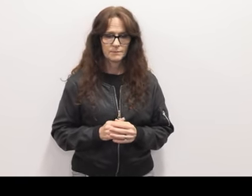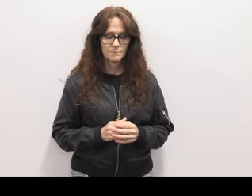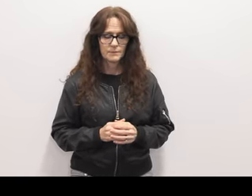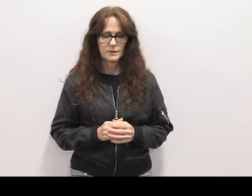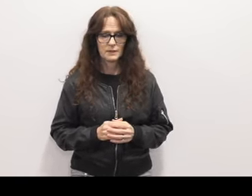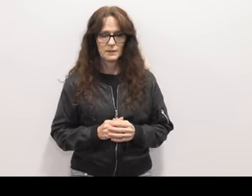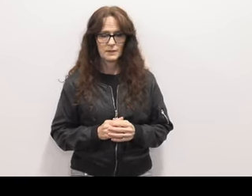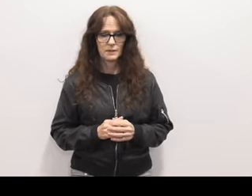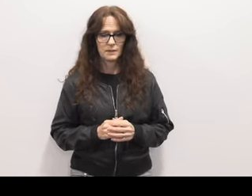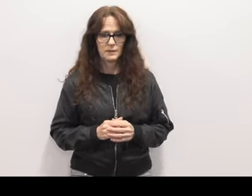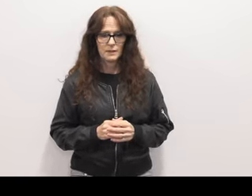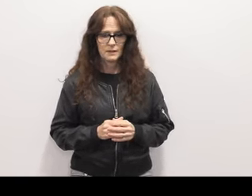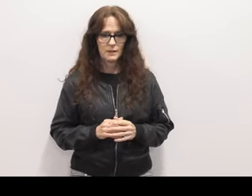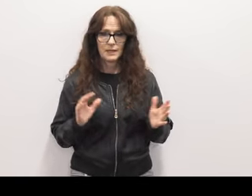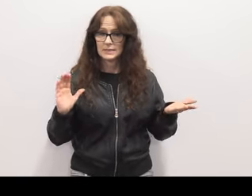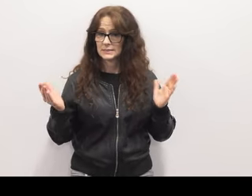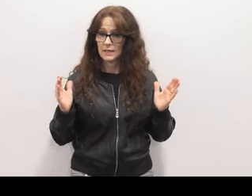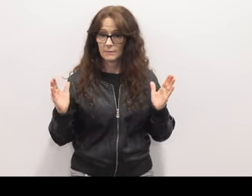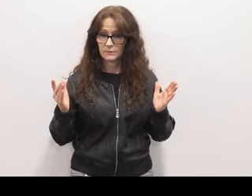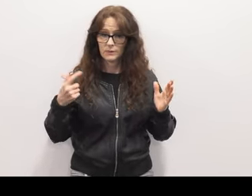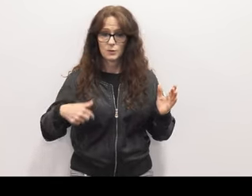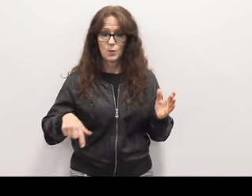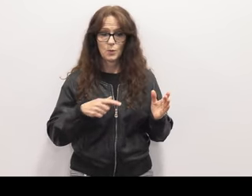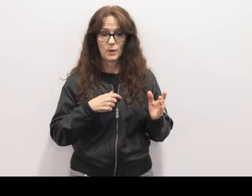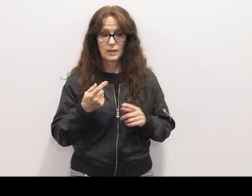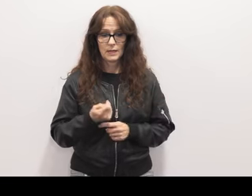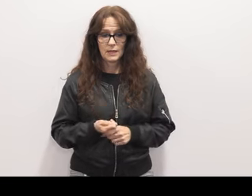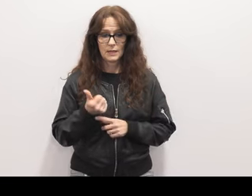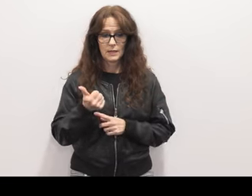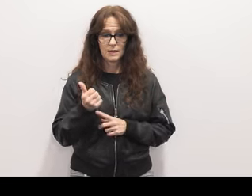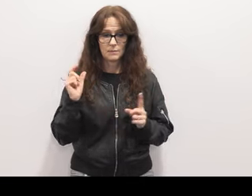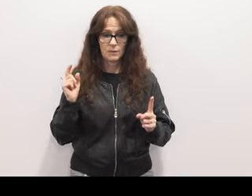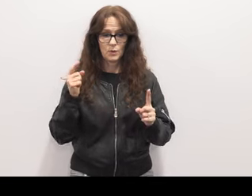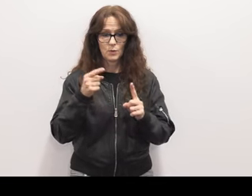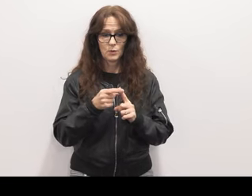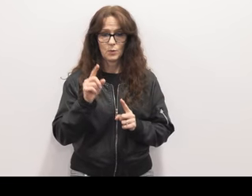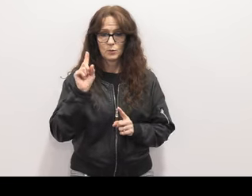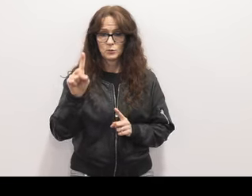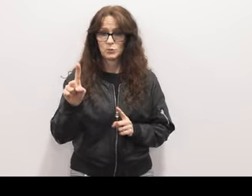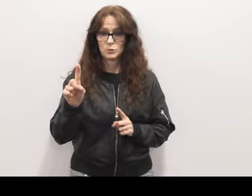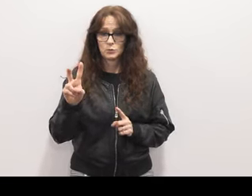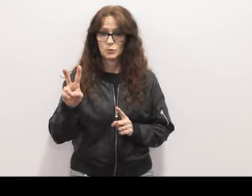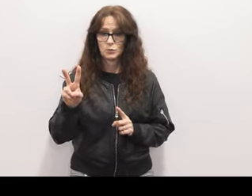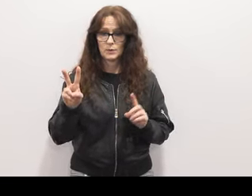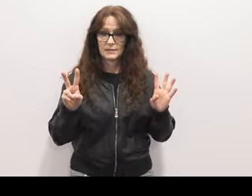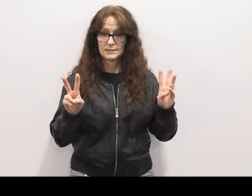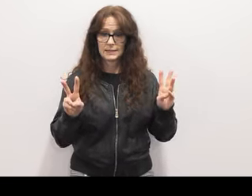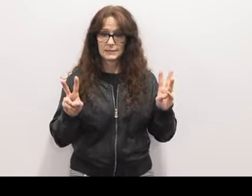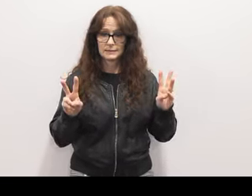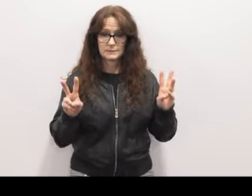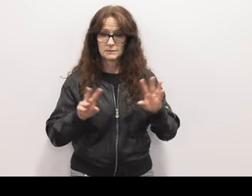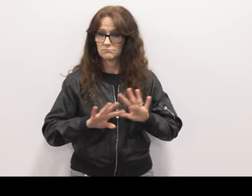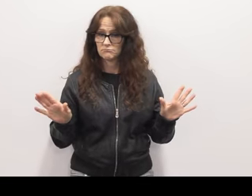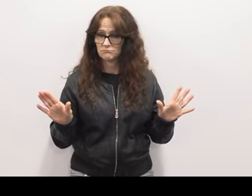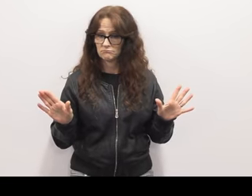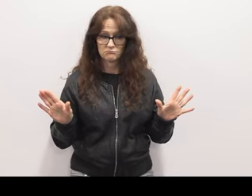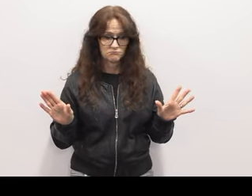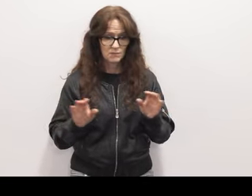So with that information, it sounds like we can eliminate goal two and goal six. [Juan Benitez] Correct. [Diana Craighead] Because I don't believe